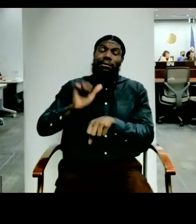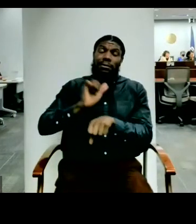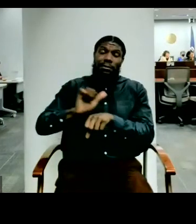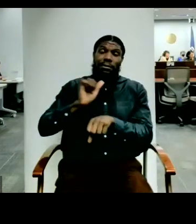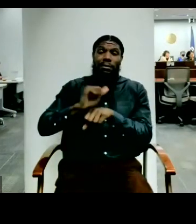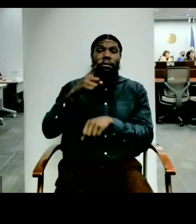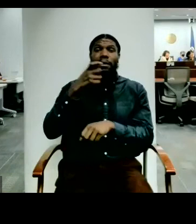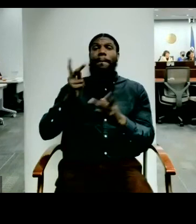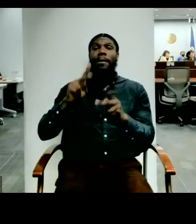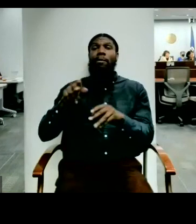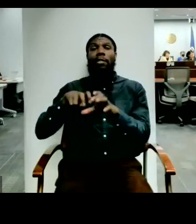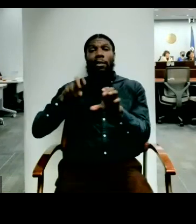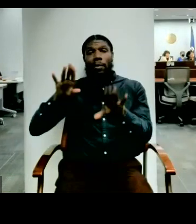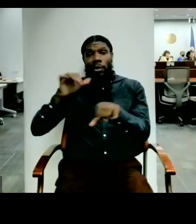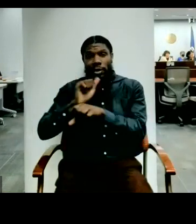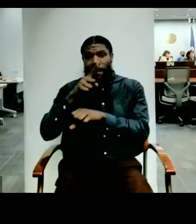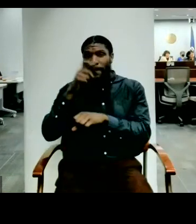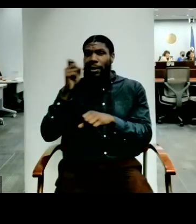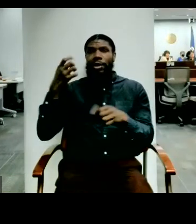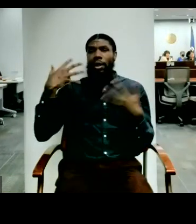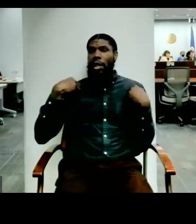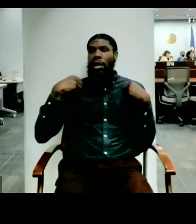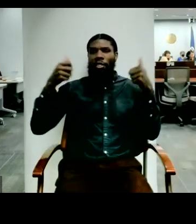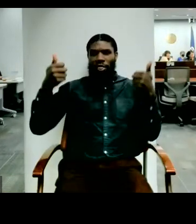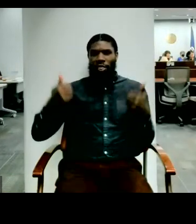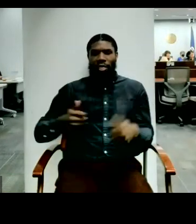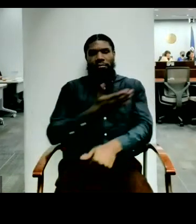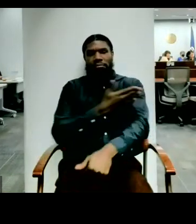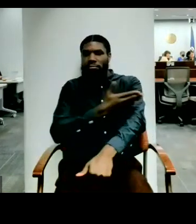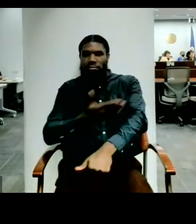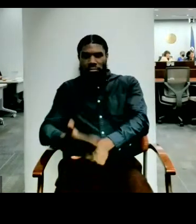and so we do need to talk about their ability to be able to have paid leave,